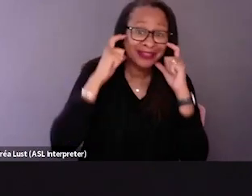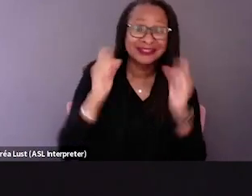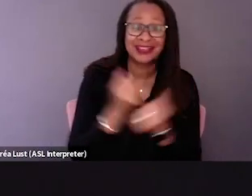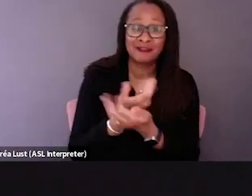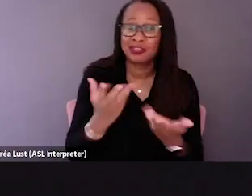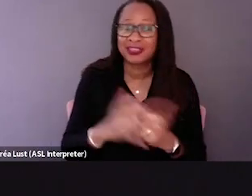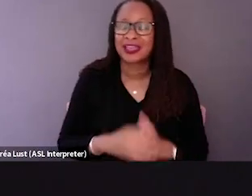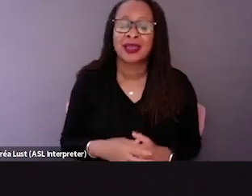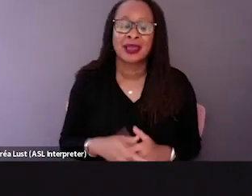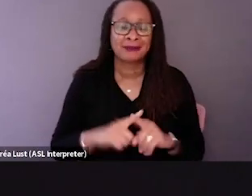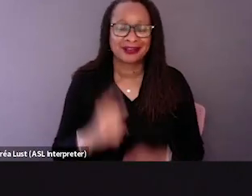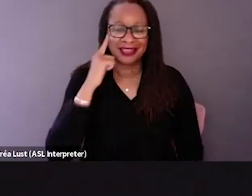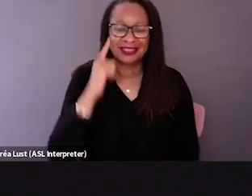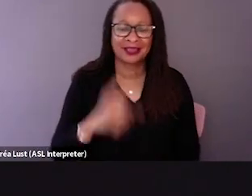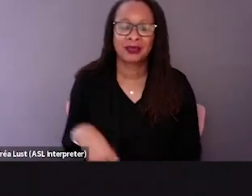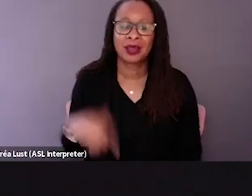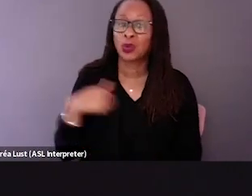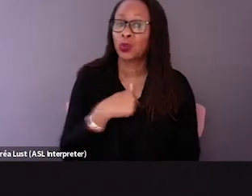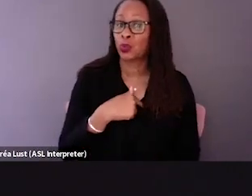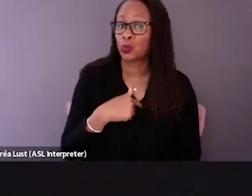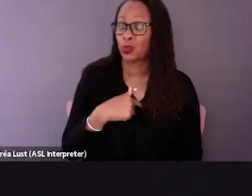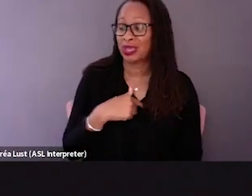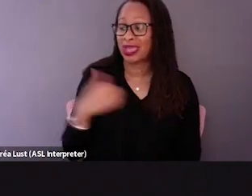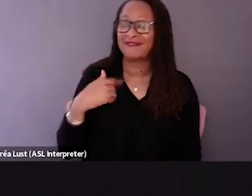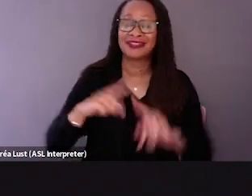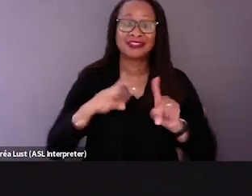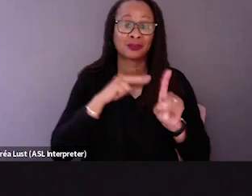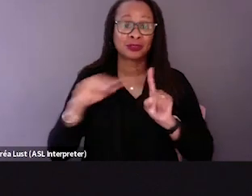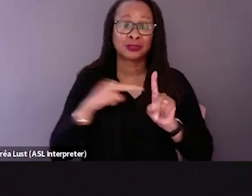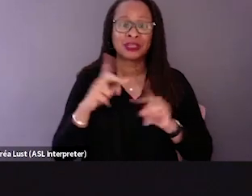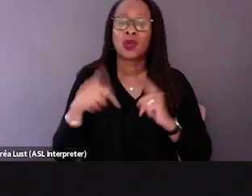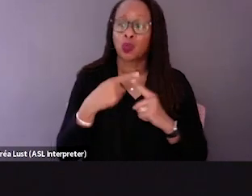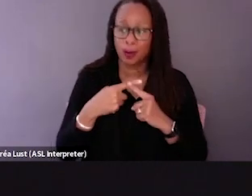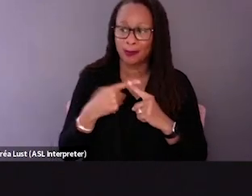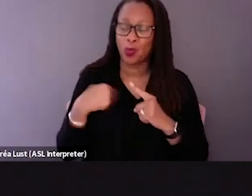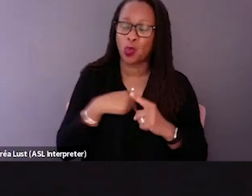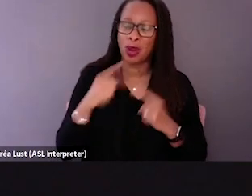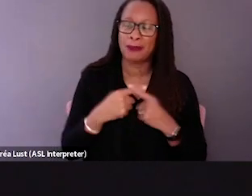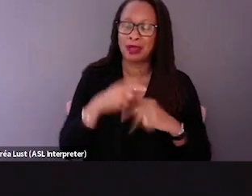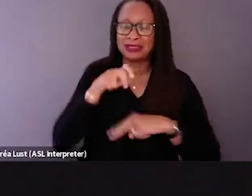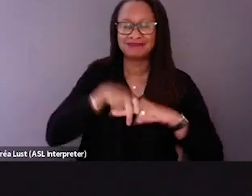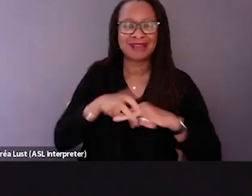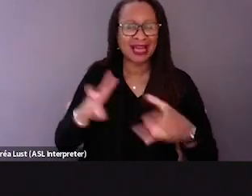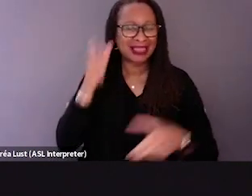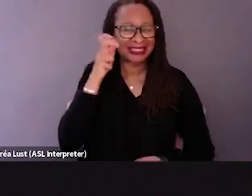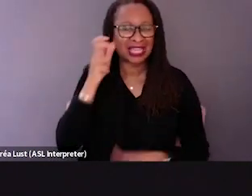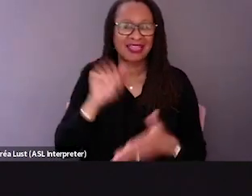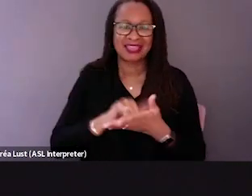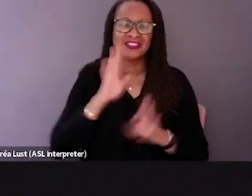But I think we come at it from a perspective of listening. And I know that can be frustrating for a crew and for producers